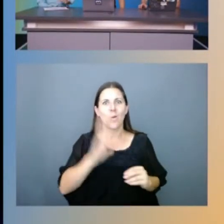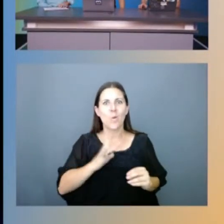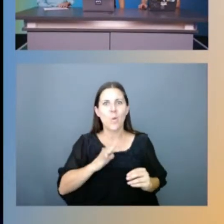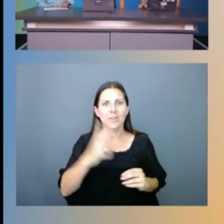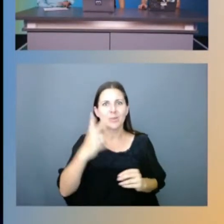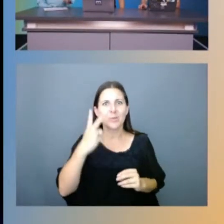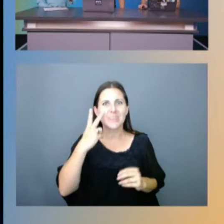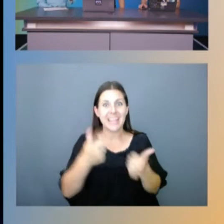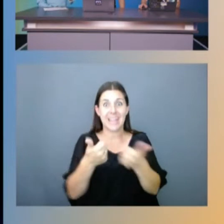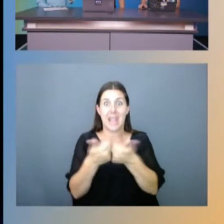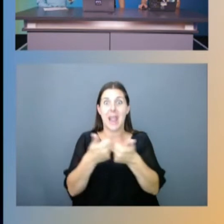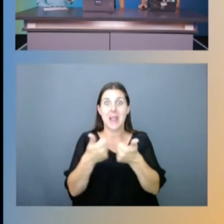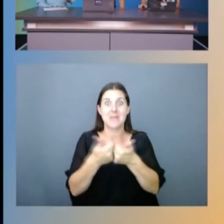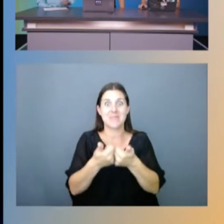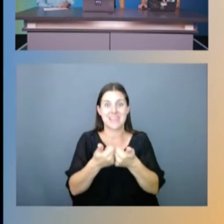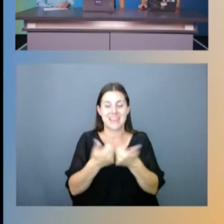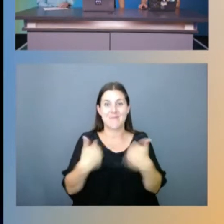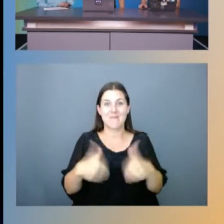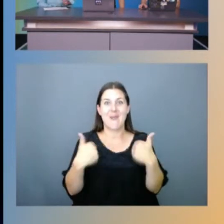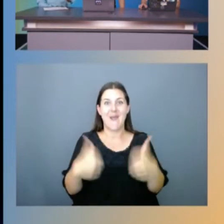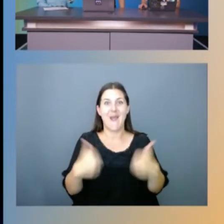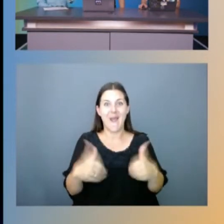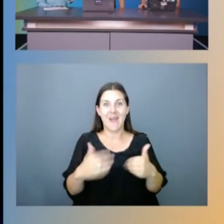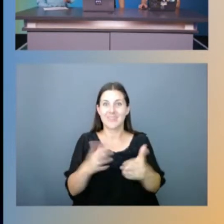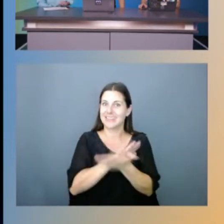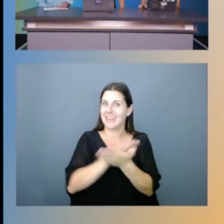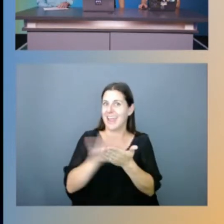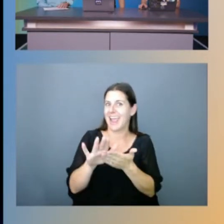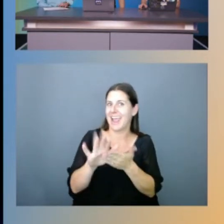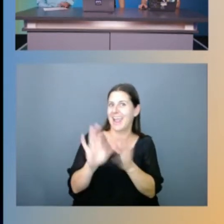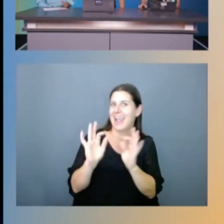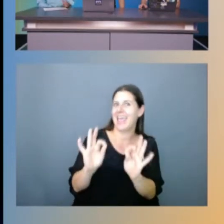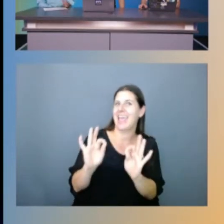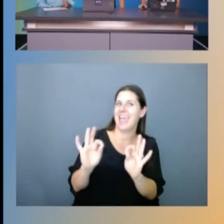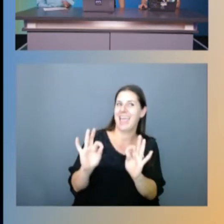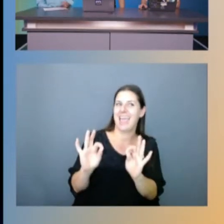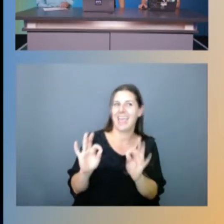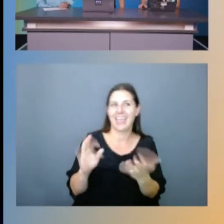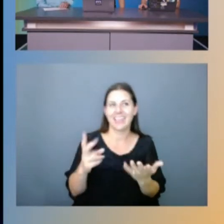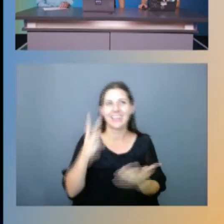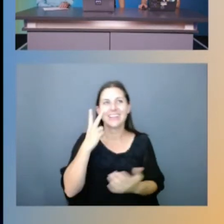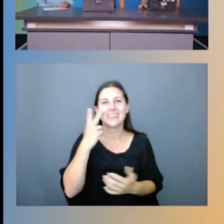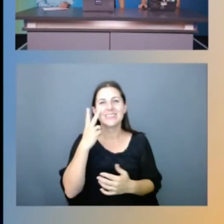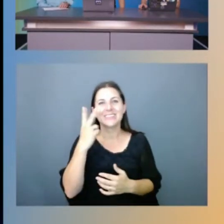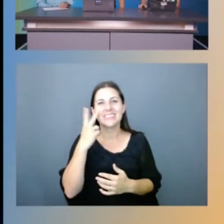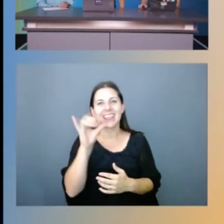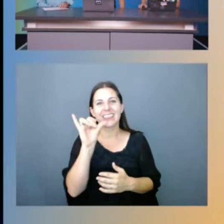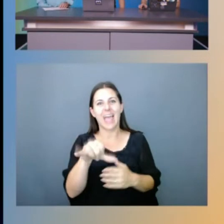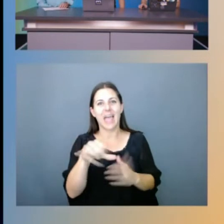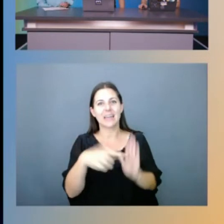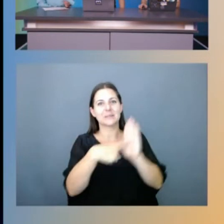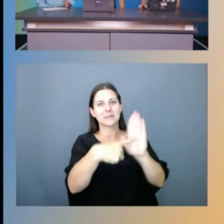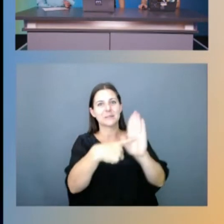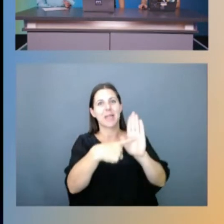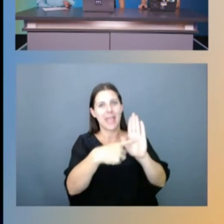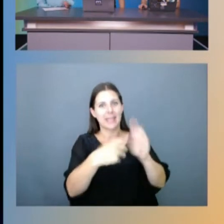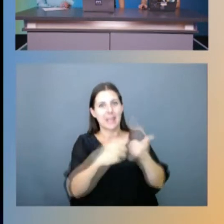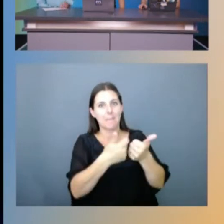It's kind of a nice touch to also have him kind of display some of that gaming as well and see those performance improvements.